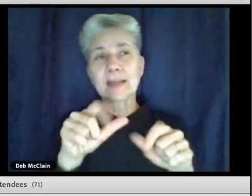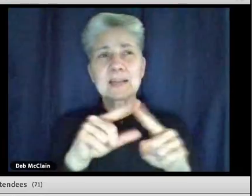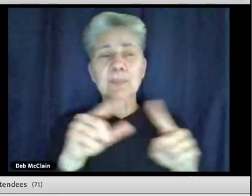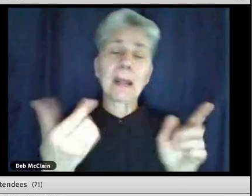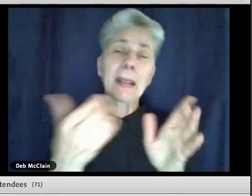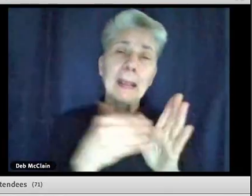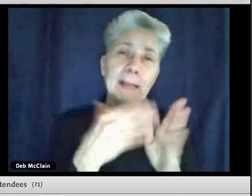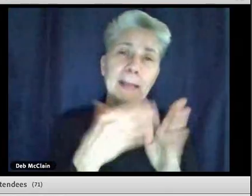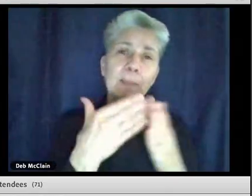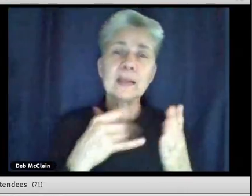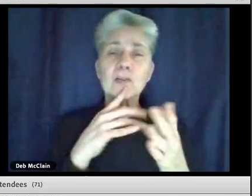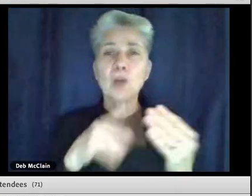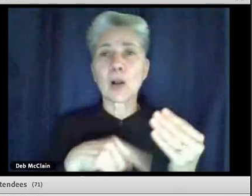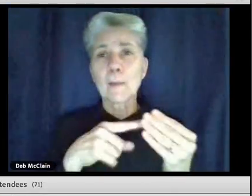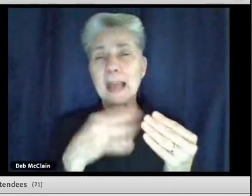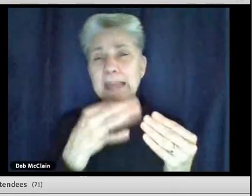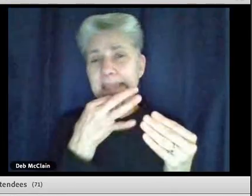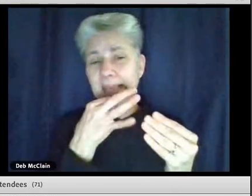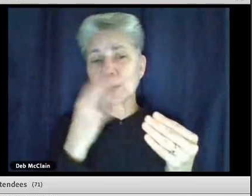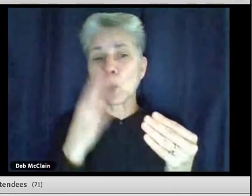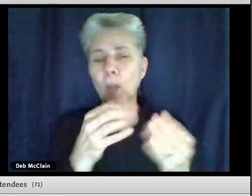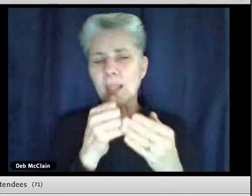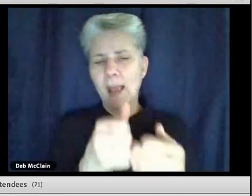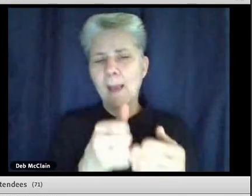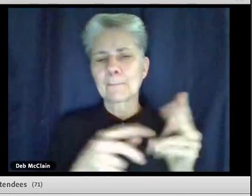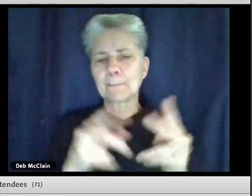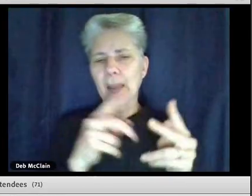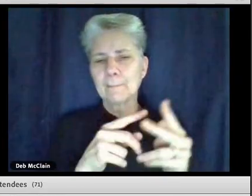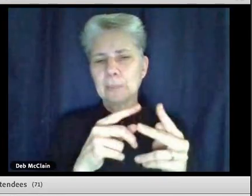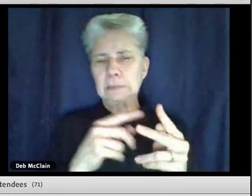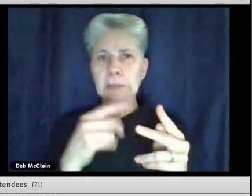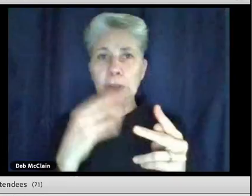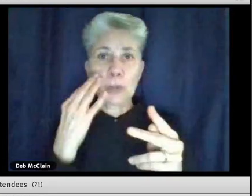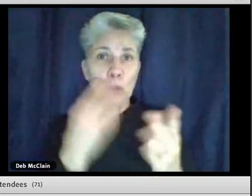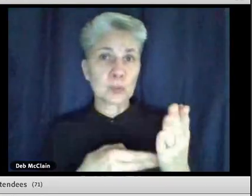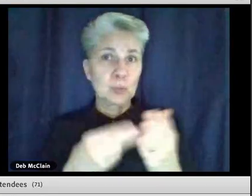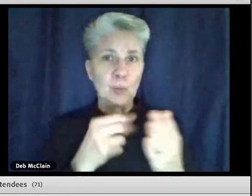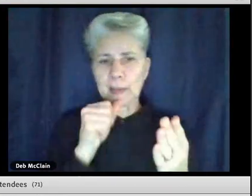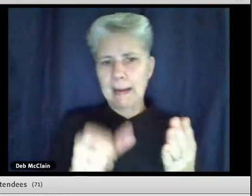Definitely I don't think they're as balanced as other places, and again, some of the things I'm going to talk to you about